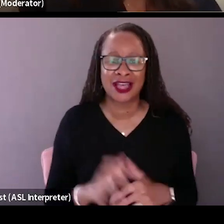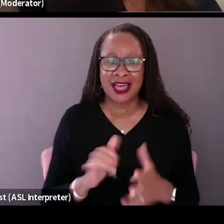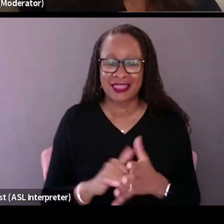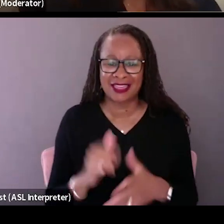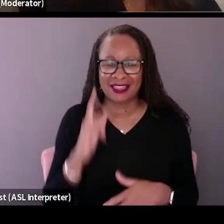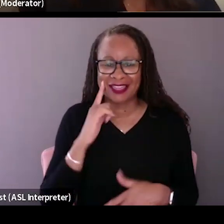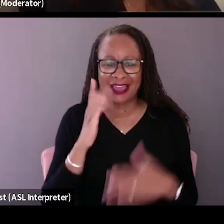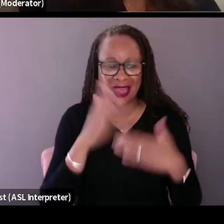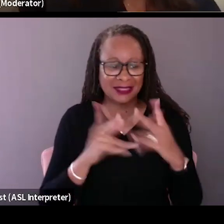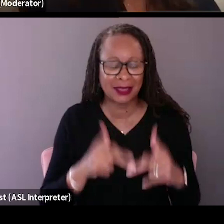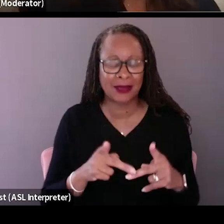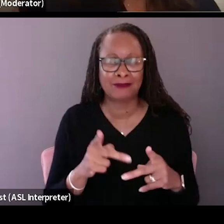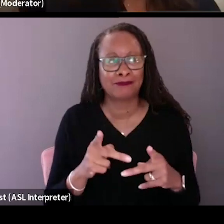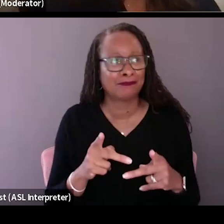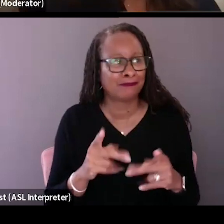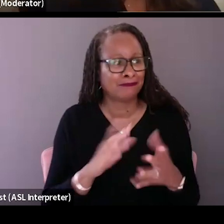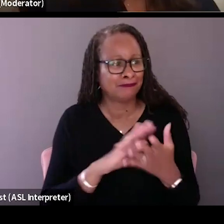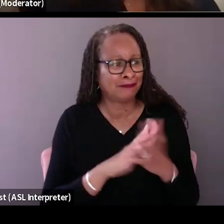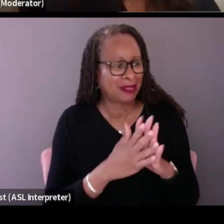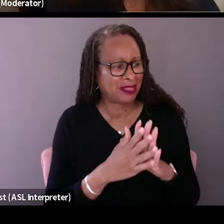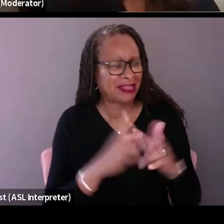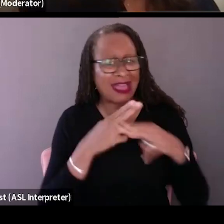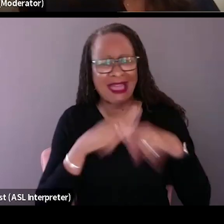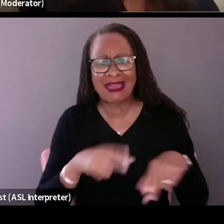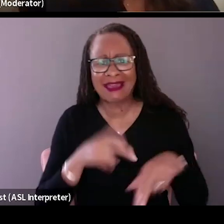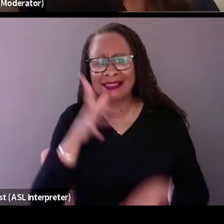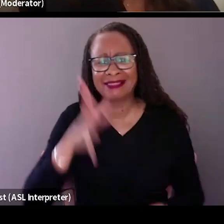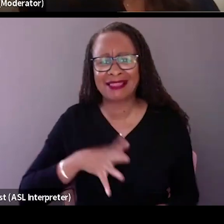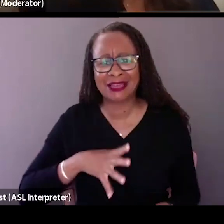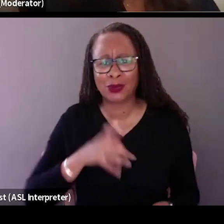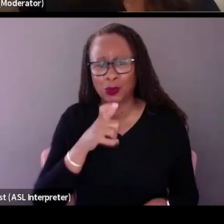who went and got her eggs at the end. But I was like, you know,